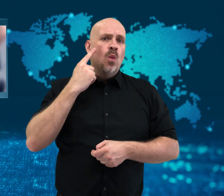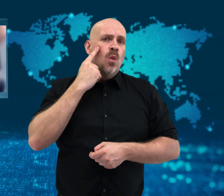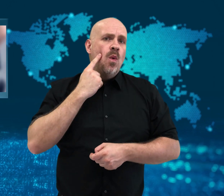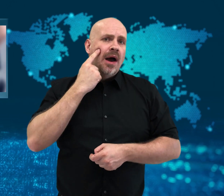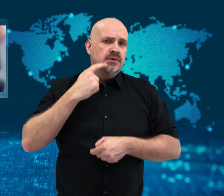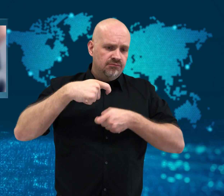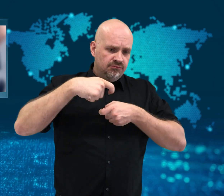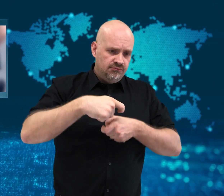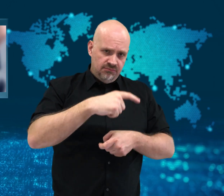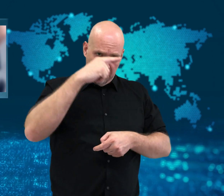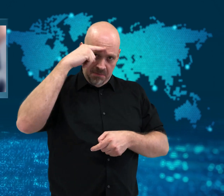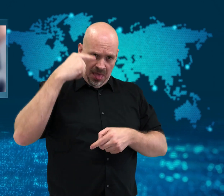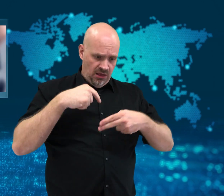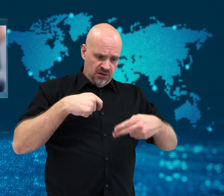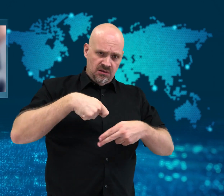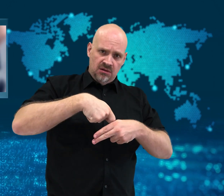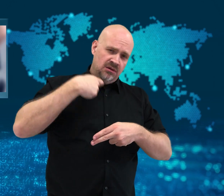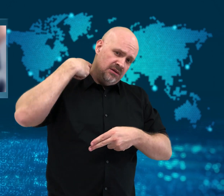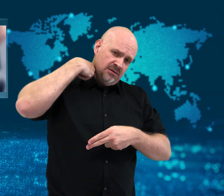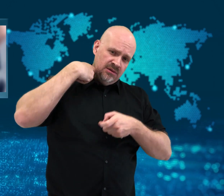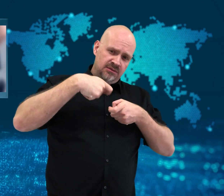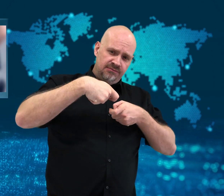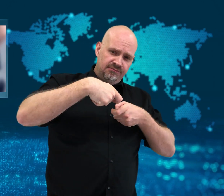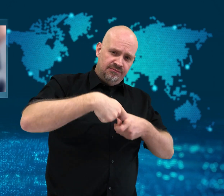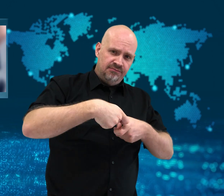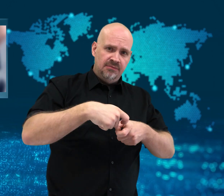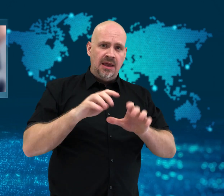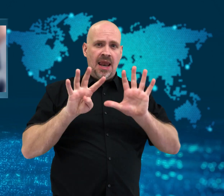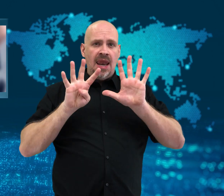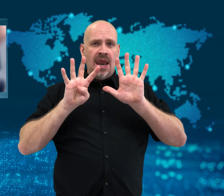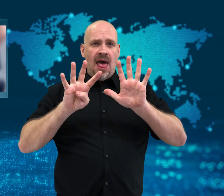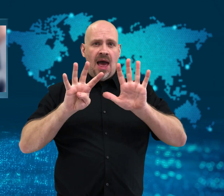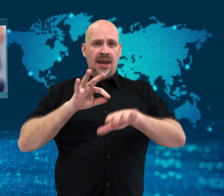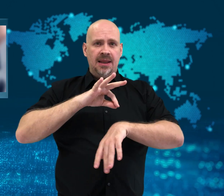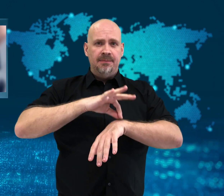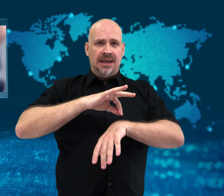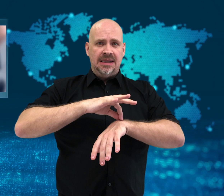He pleaded with him to stop,